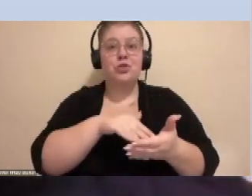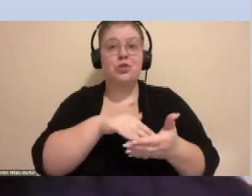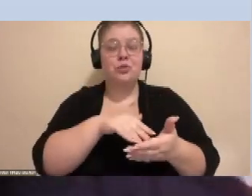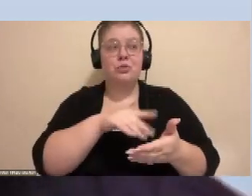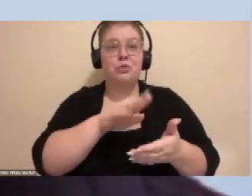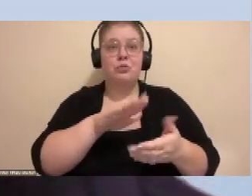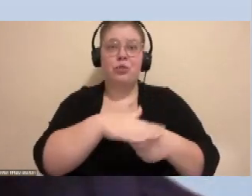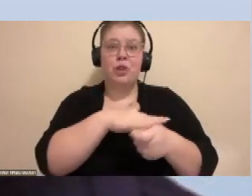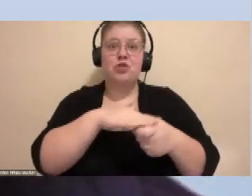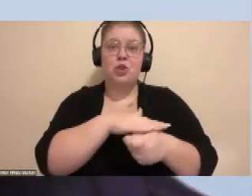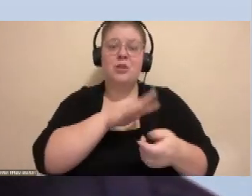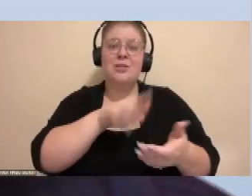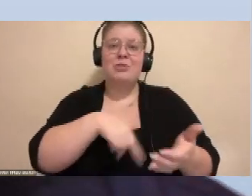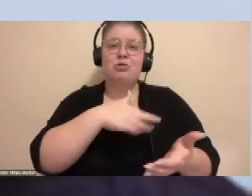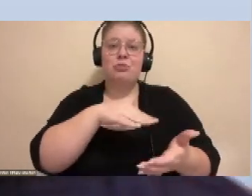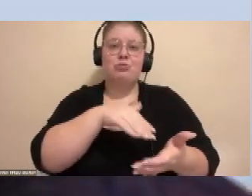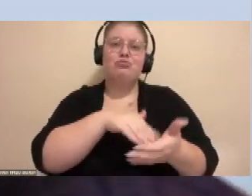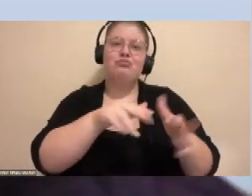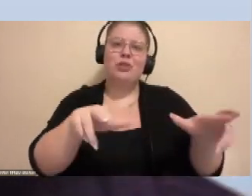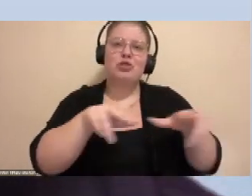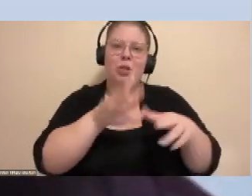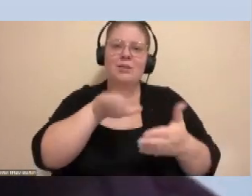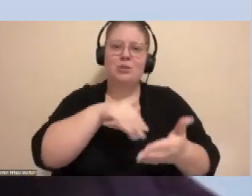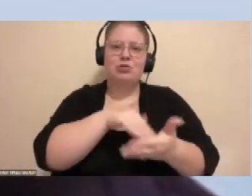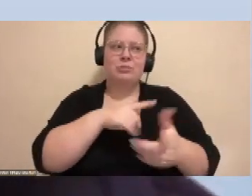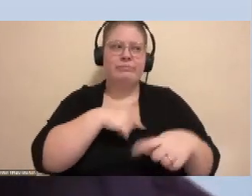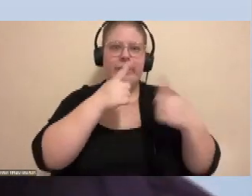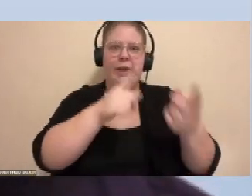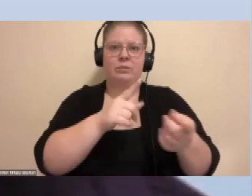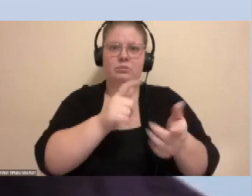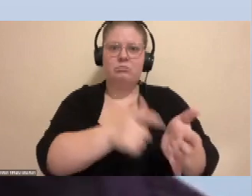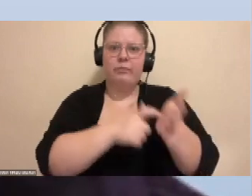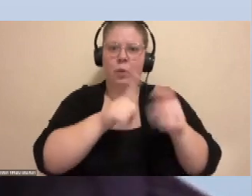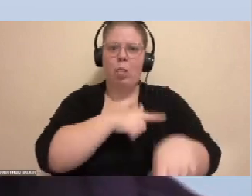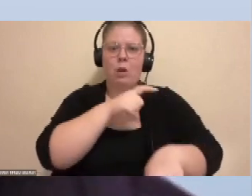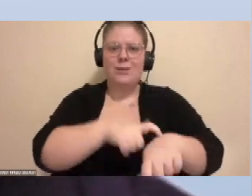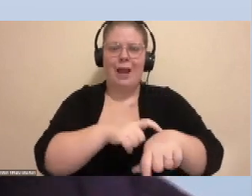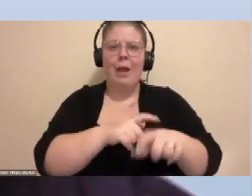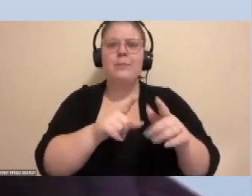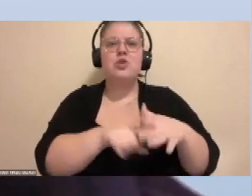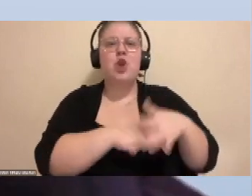historically required to provide public information on the dollar amounts that are spent